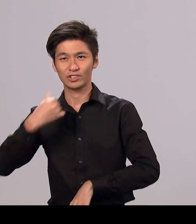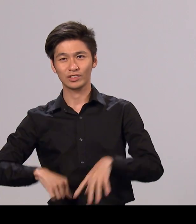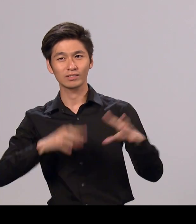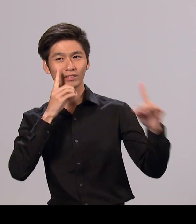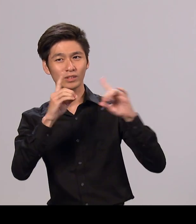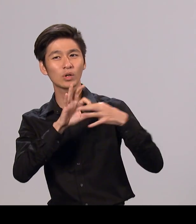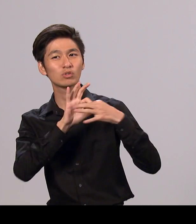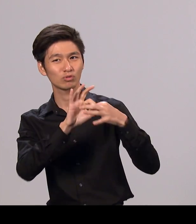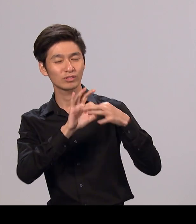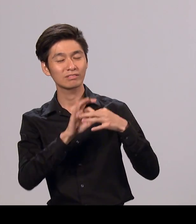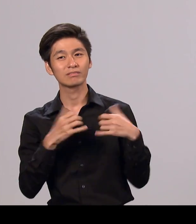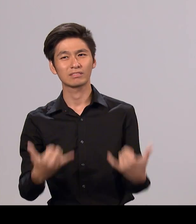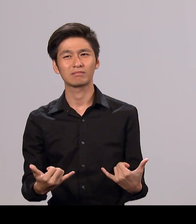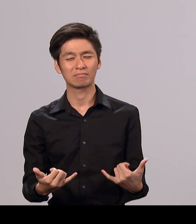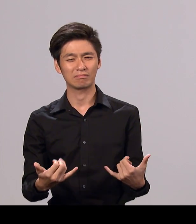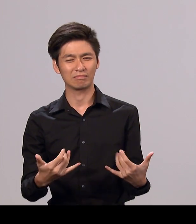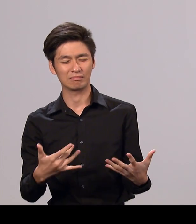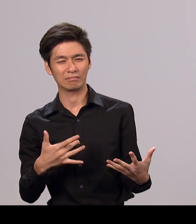and this puts us in a slightly warm seat.